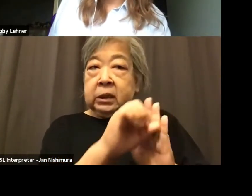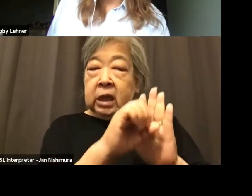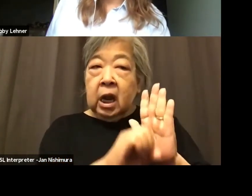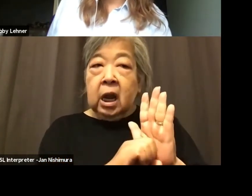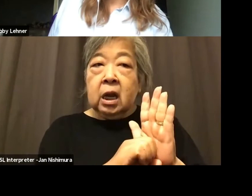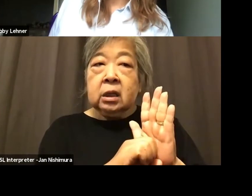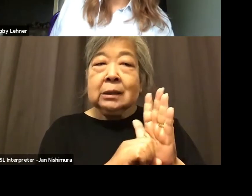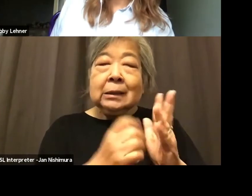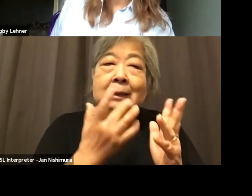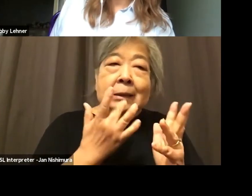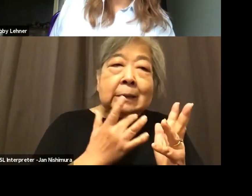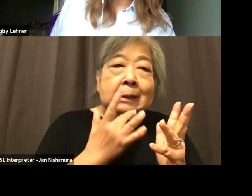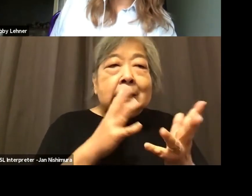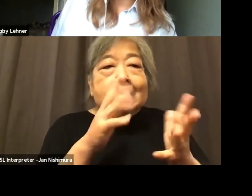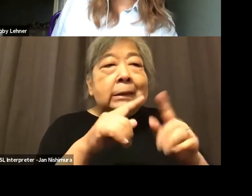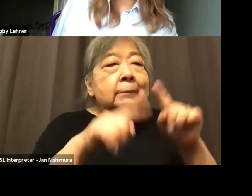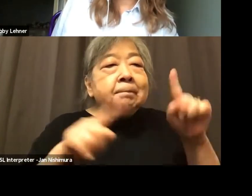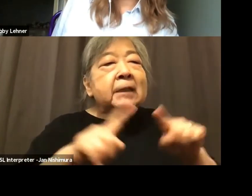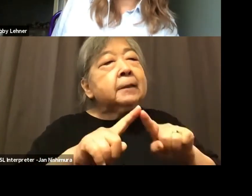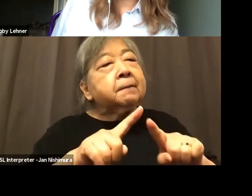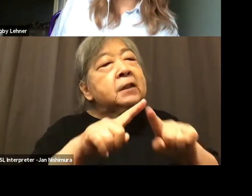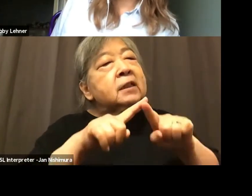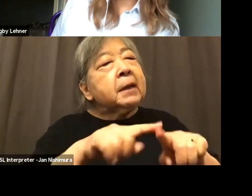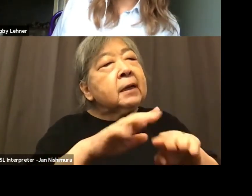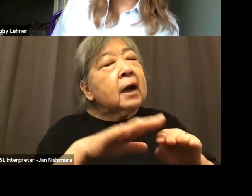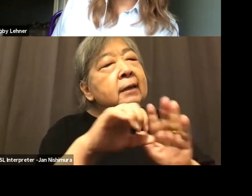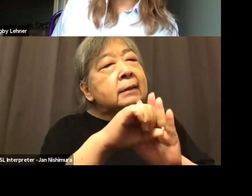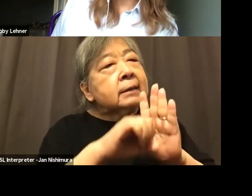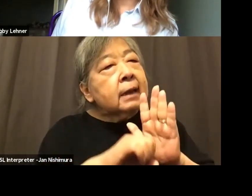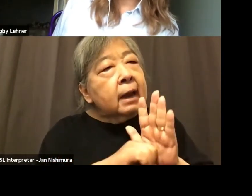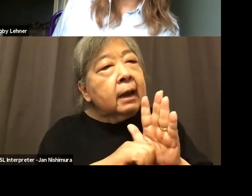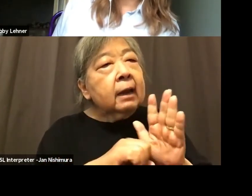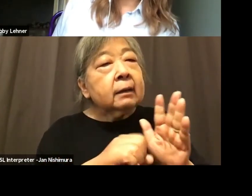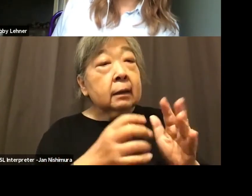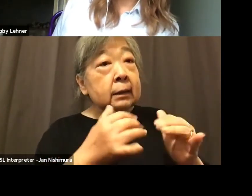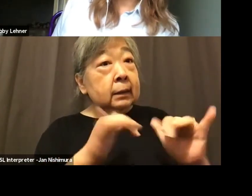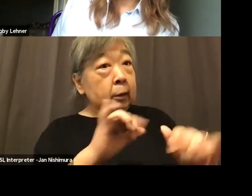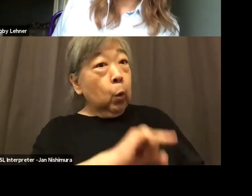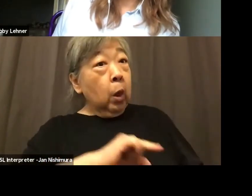framework from state to state what kind of support you are still eligible for, but generally